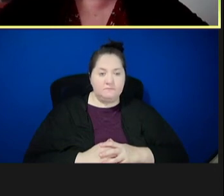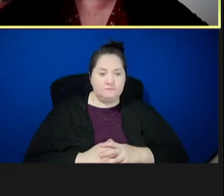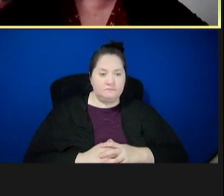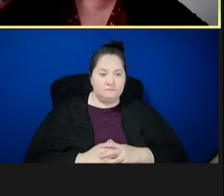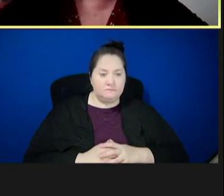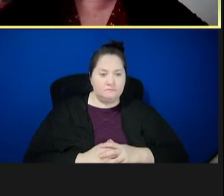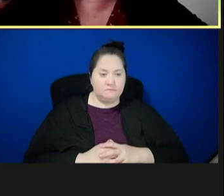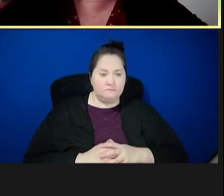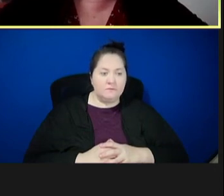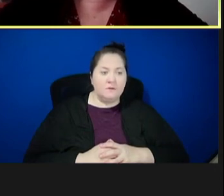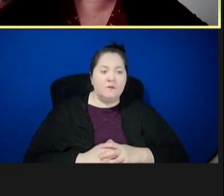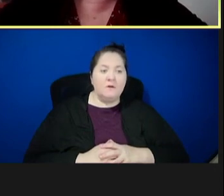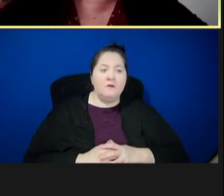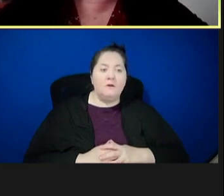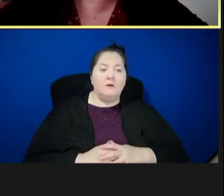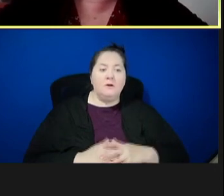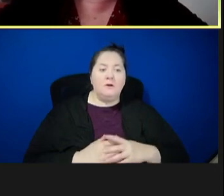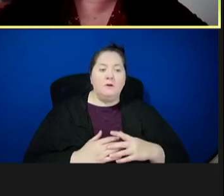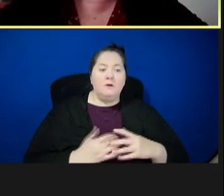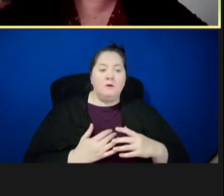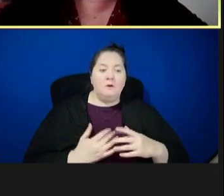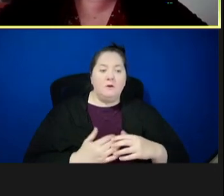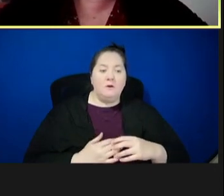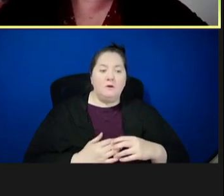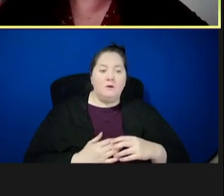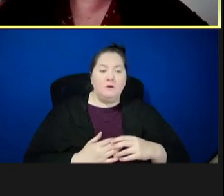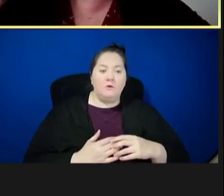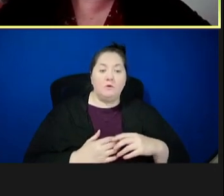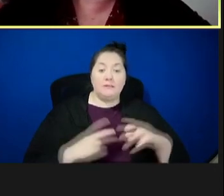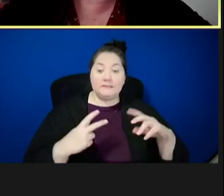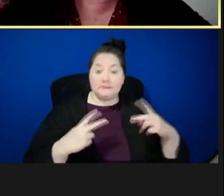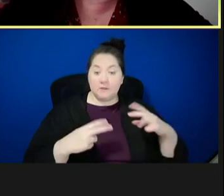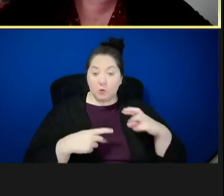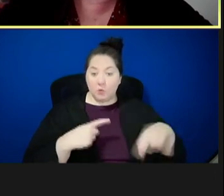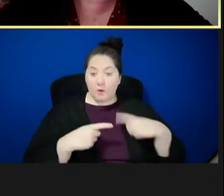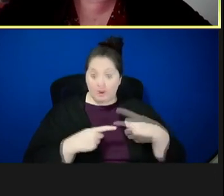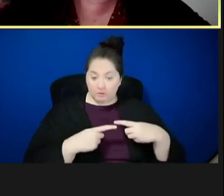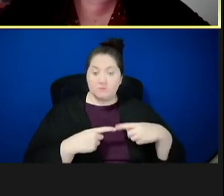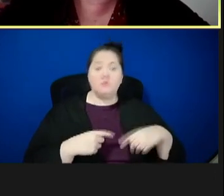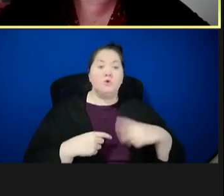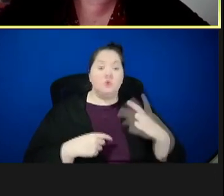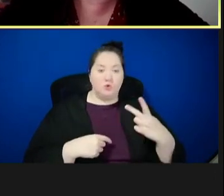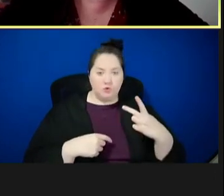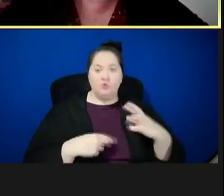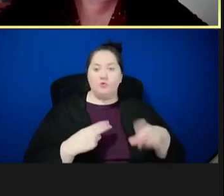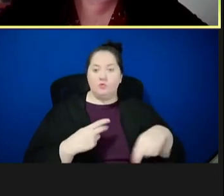So we are in the second round of two rounds of quality improvement pilots. We have the